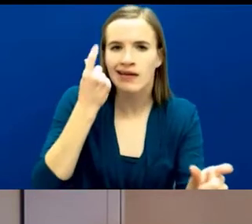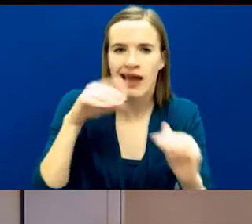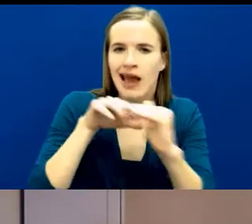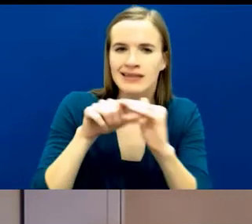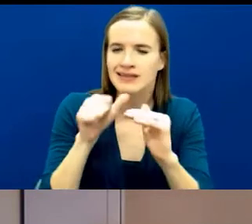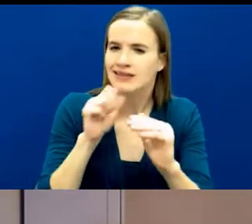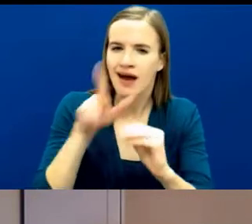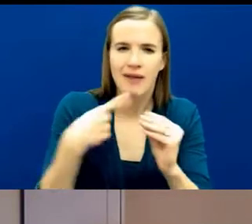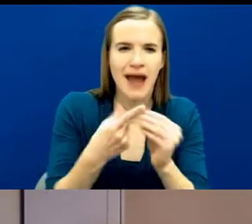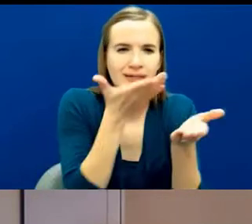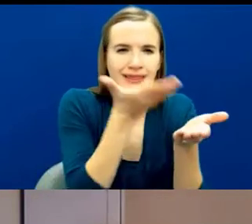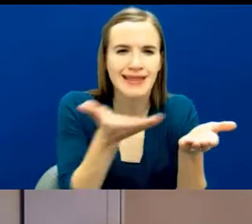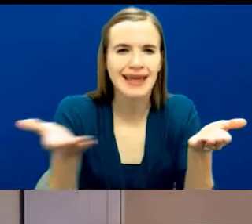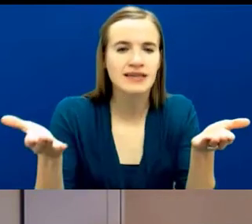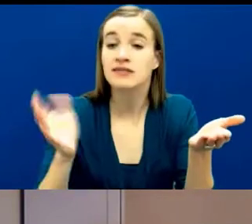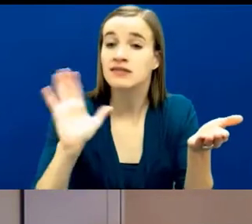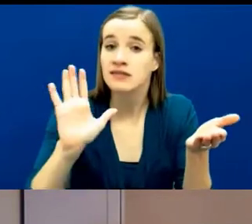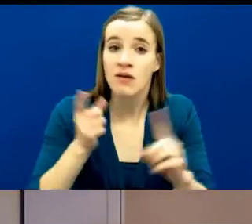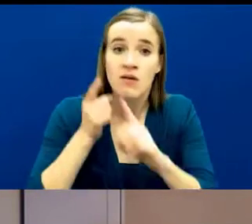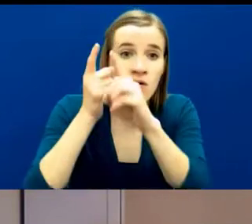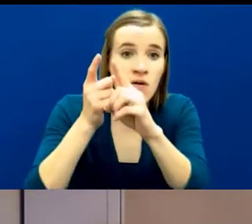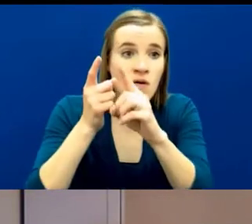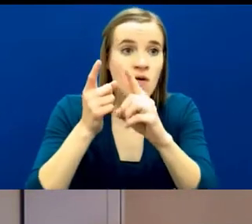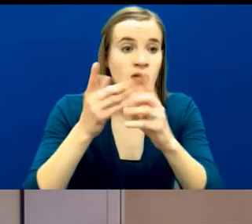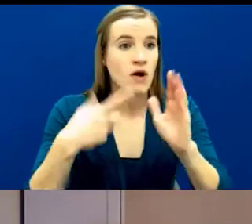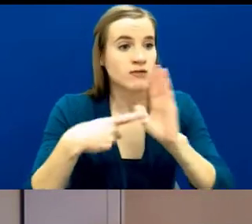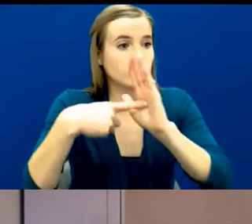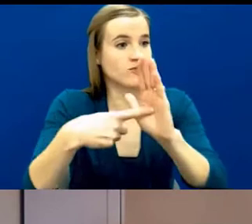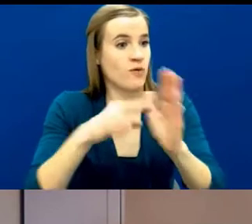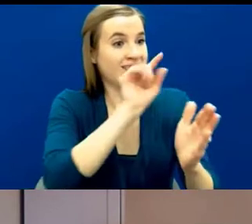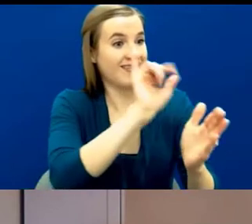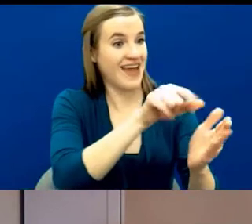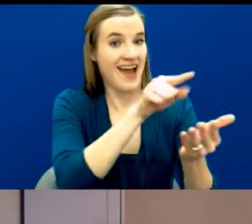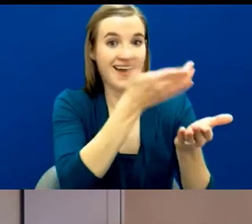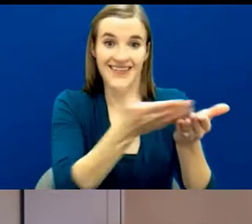how the physical things help people become, connect to other people. And so